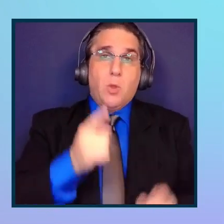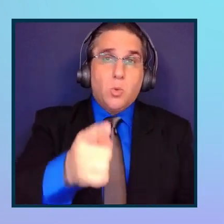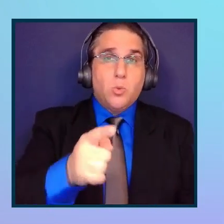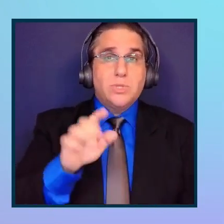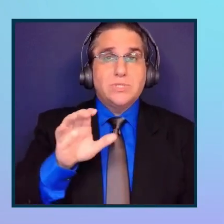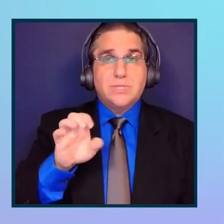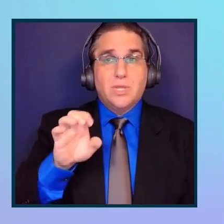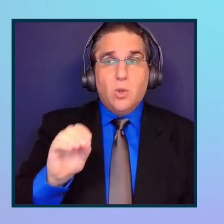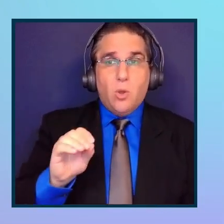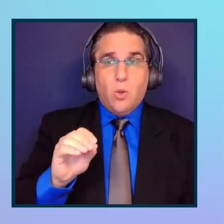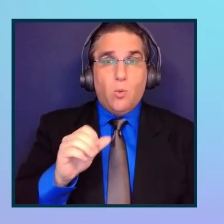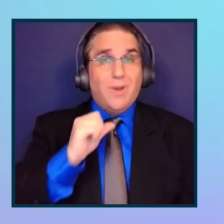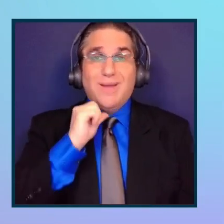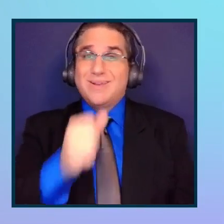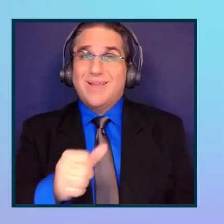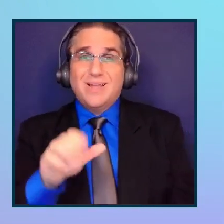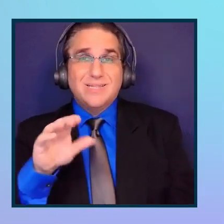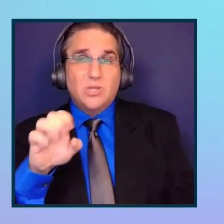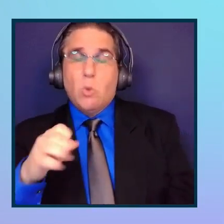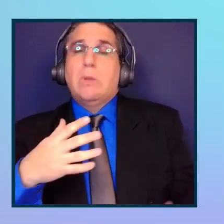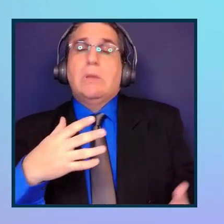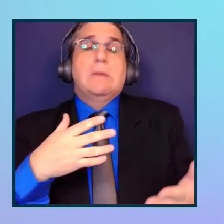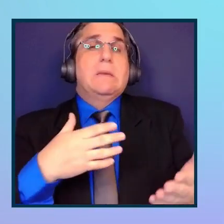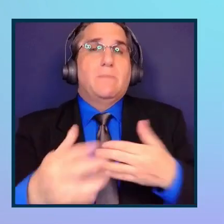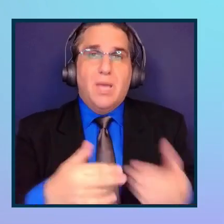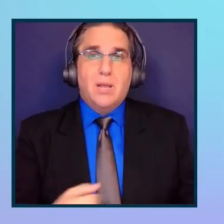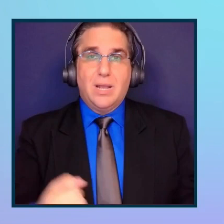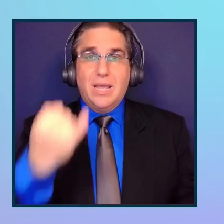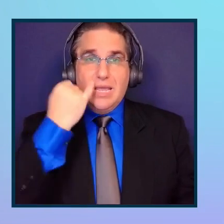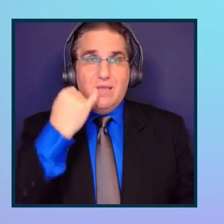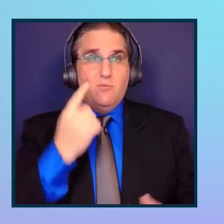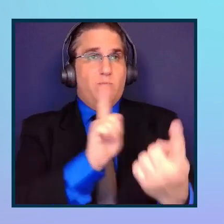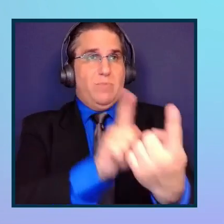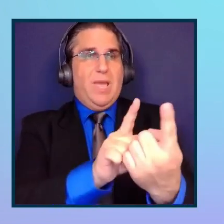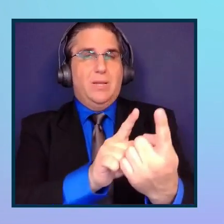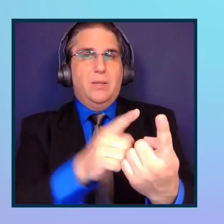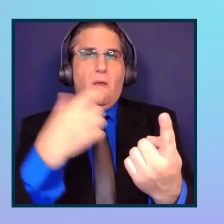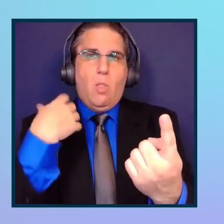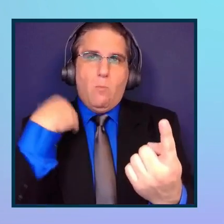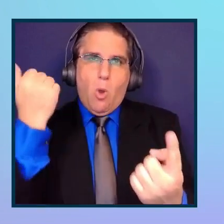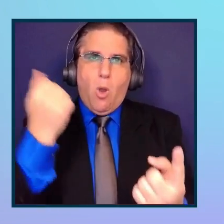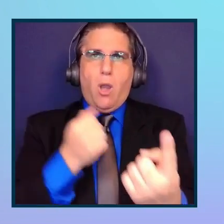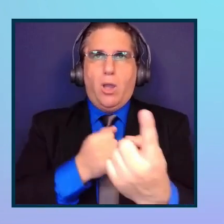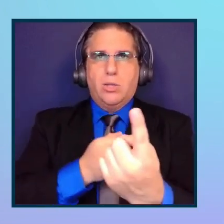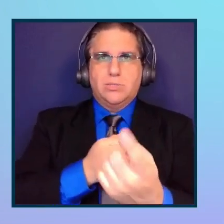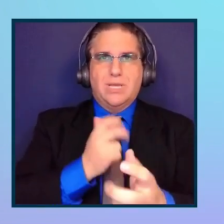when you are talking to the boss, to the investor, to the board, they are thinking to themselves,